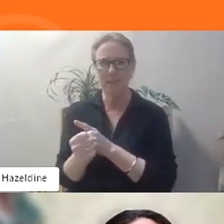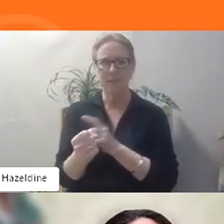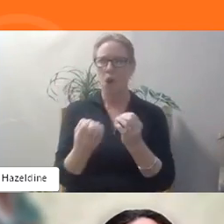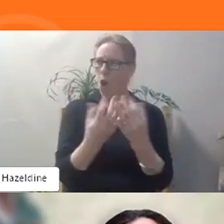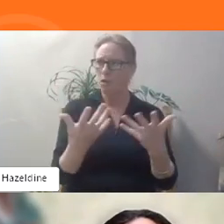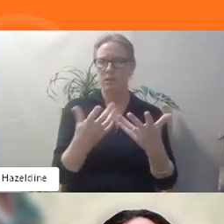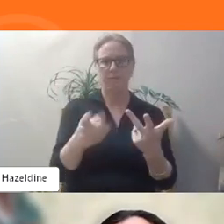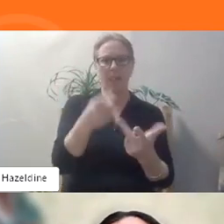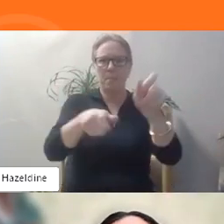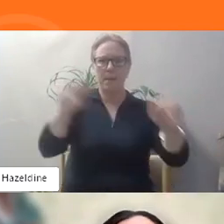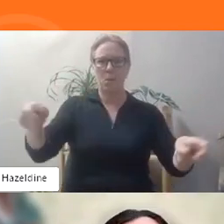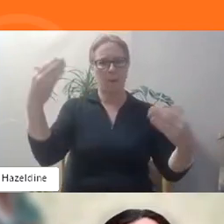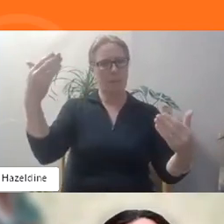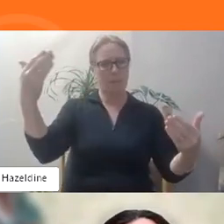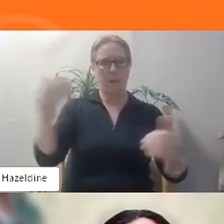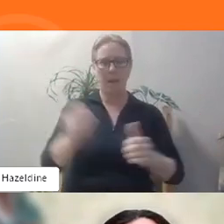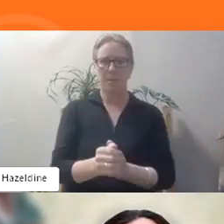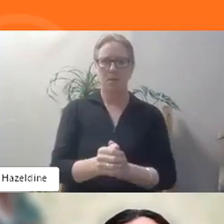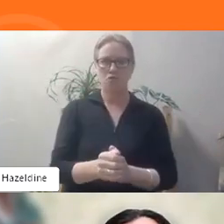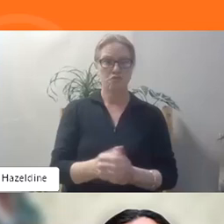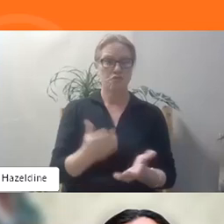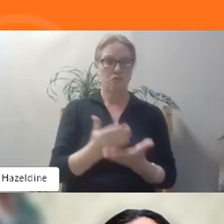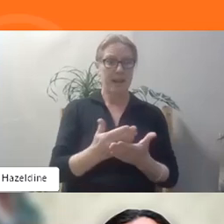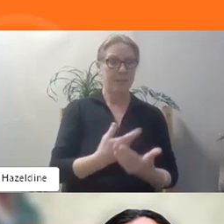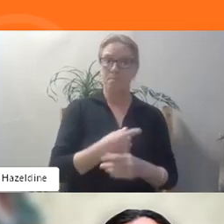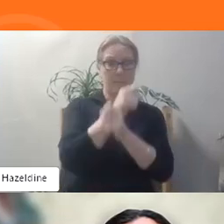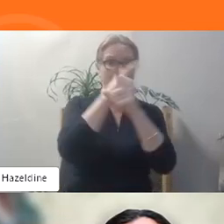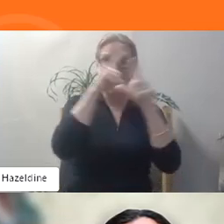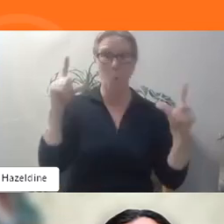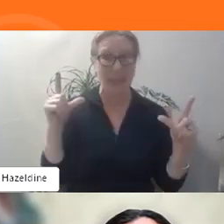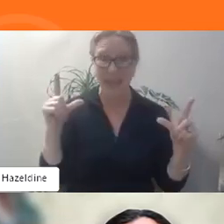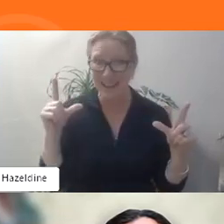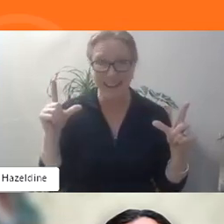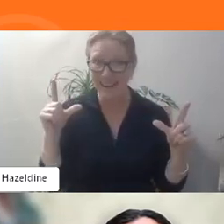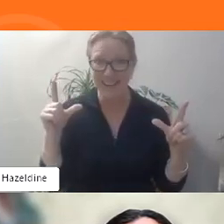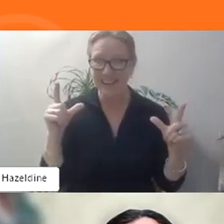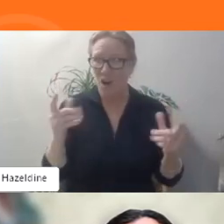have said, it's the subconscious, people aren't even aware of the